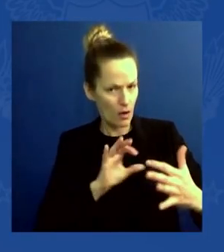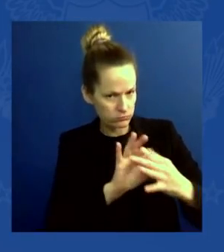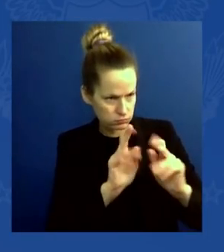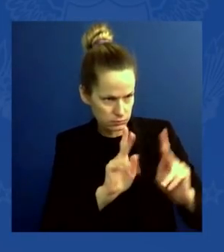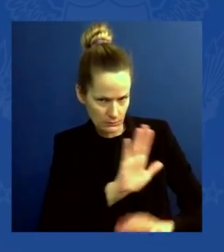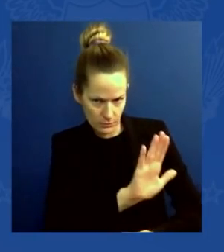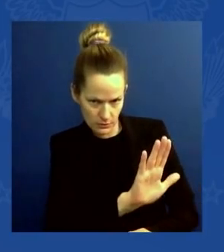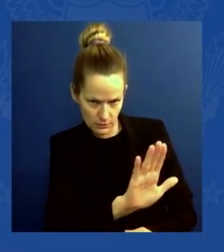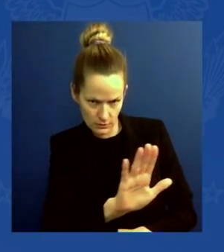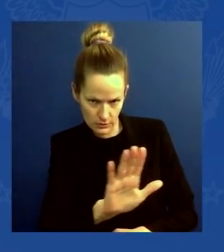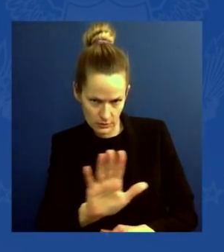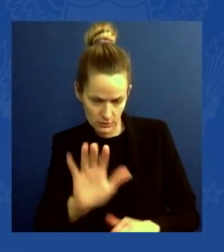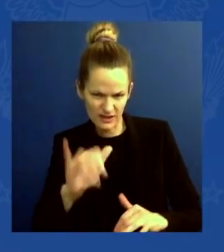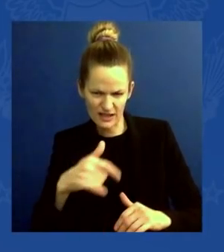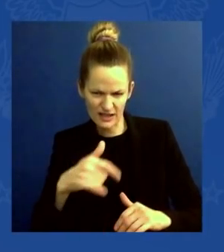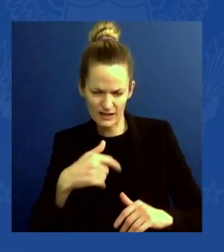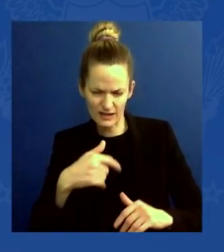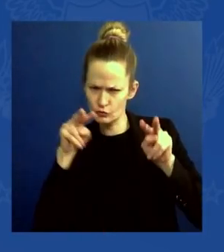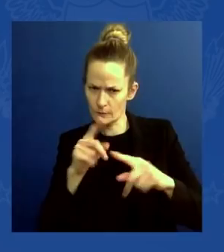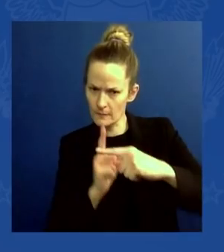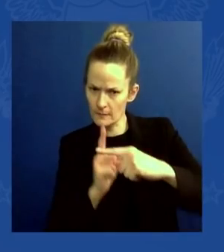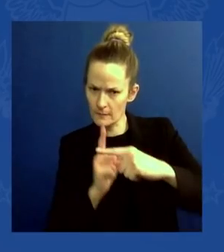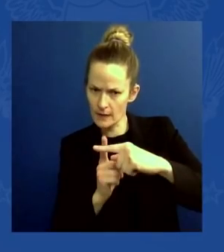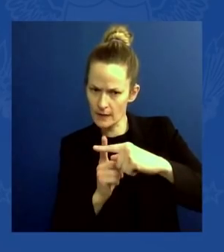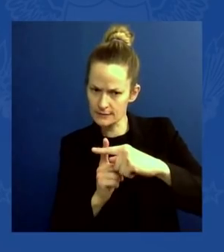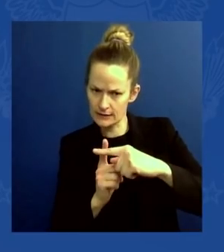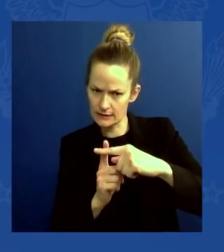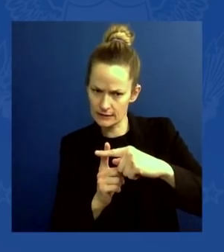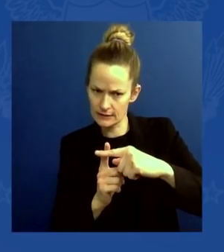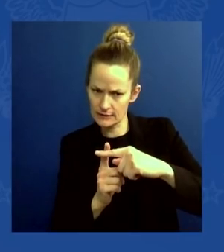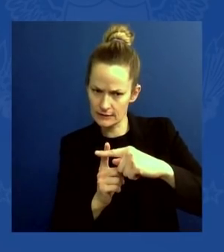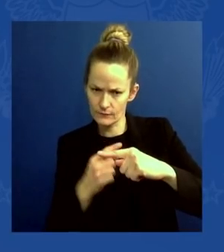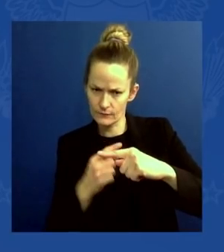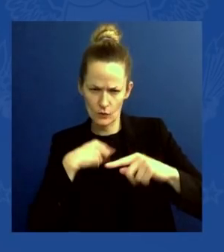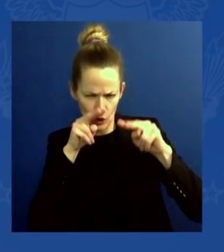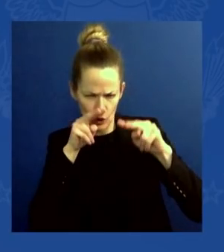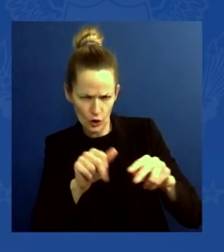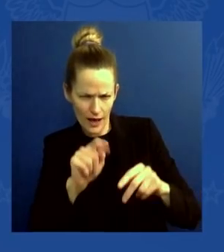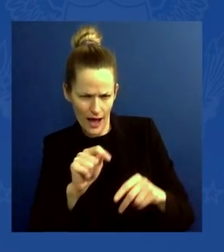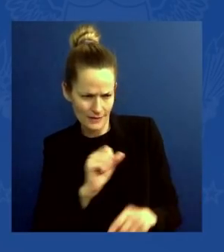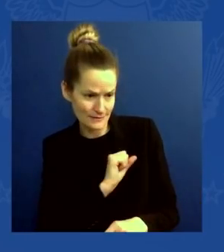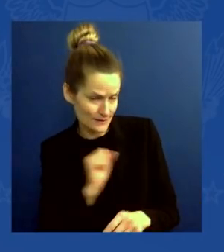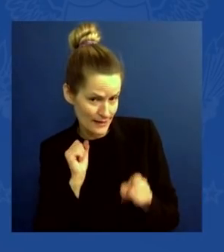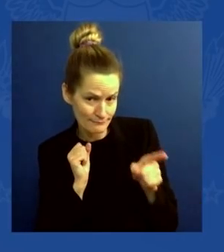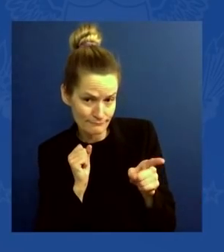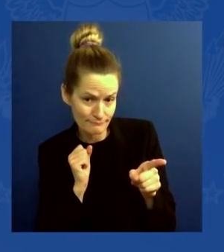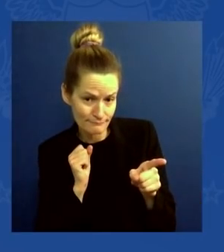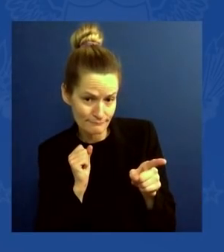which is likely -- which is the likely outcome. And the question is: Can I get all of those votes? This is a process.